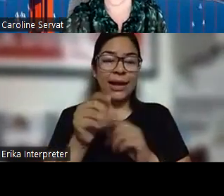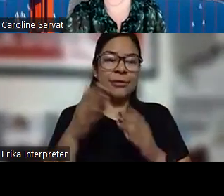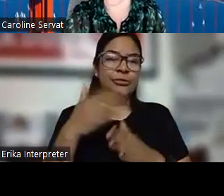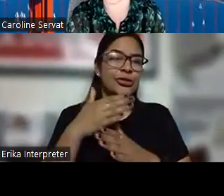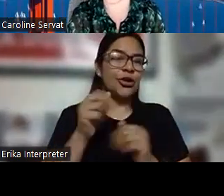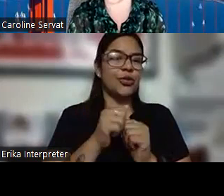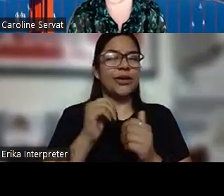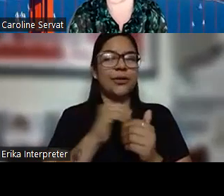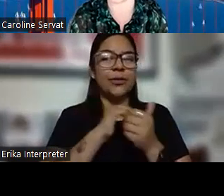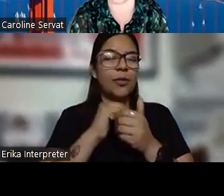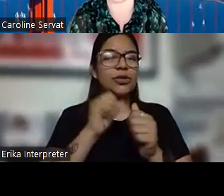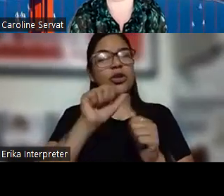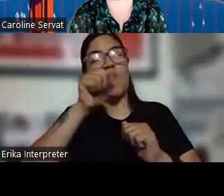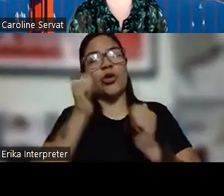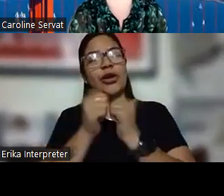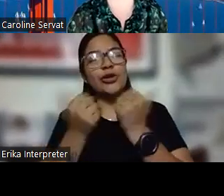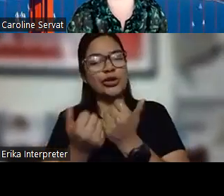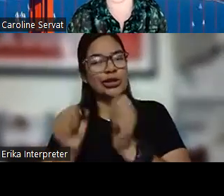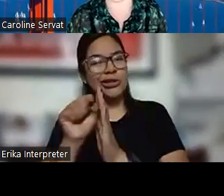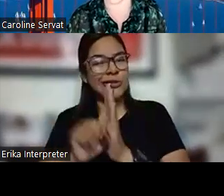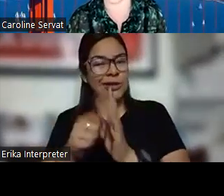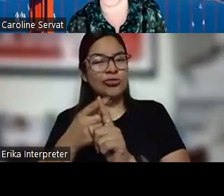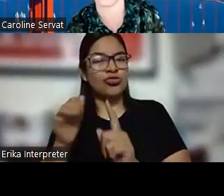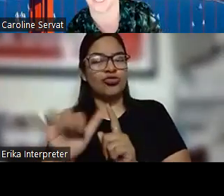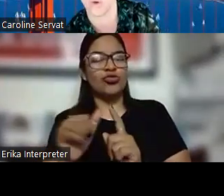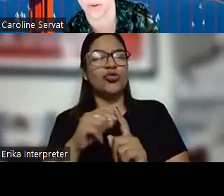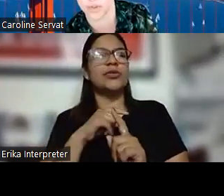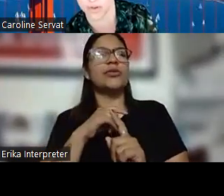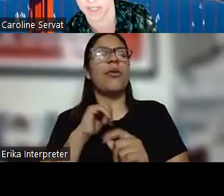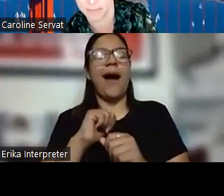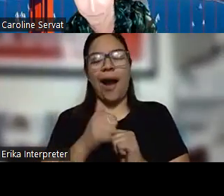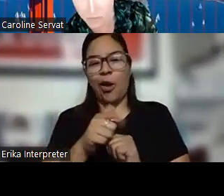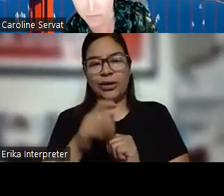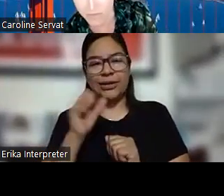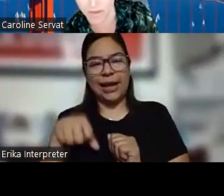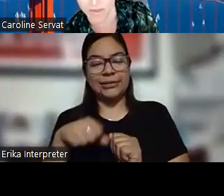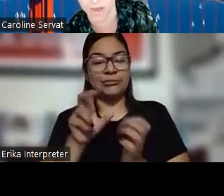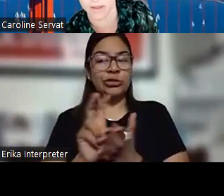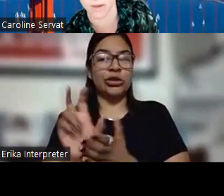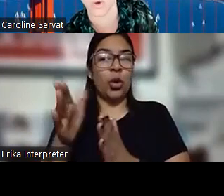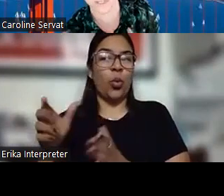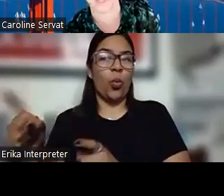other state agencies to support the the broad um set of stakeholders serving the the ultimately